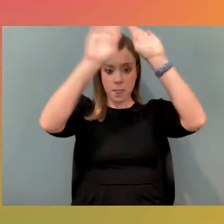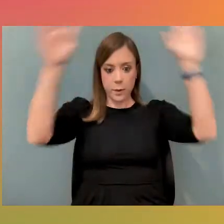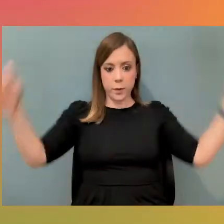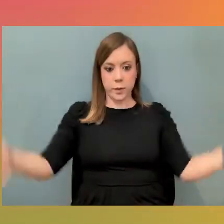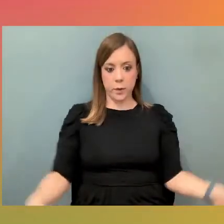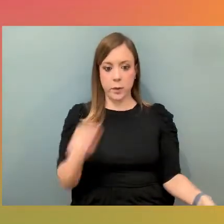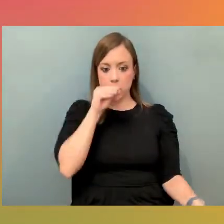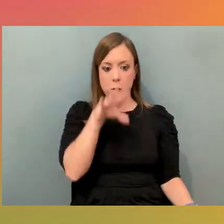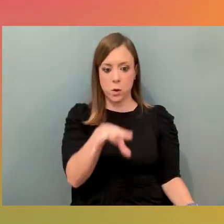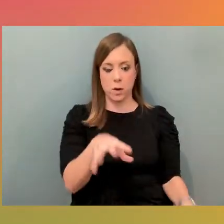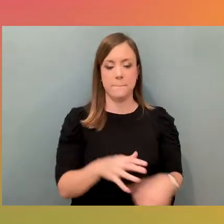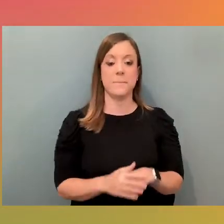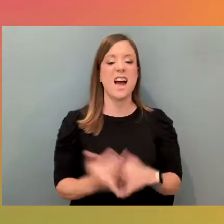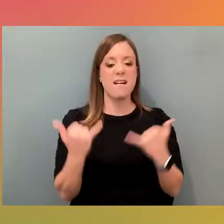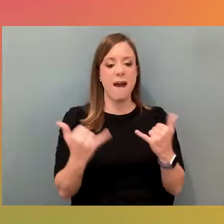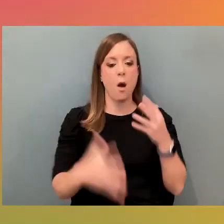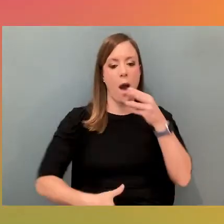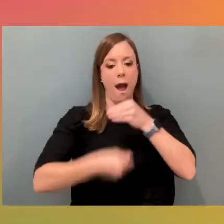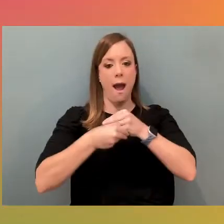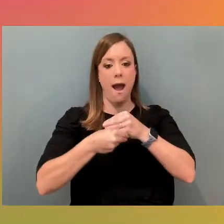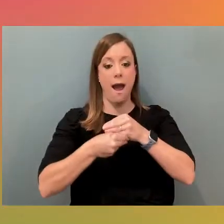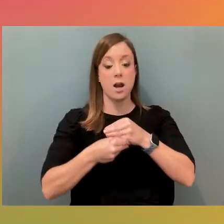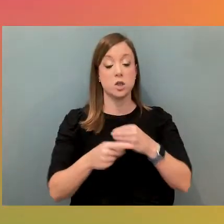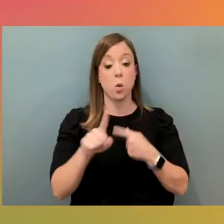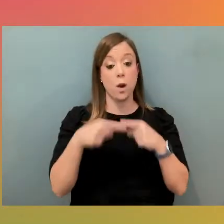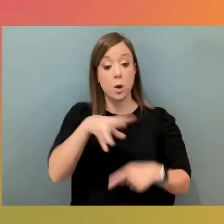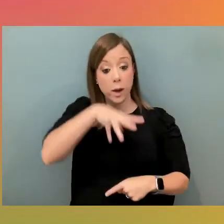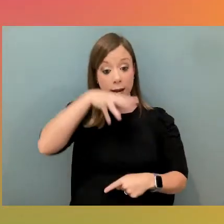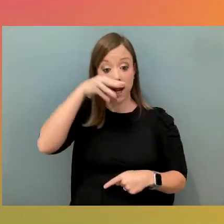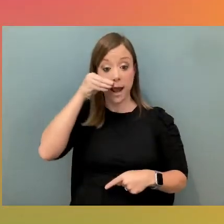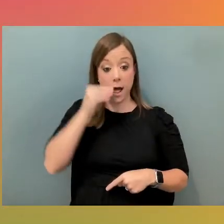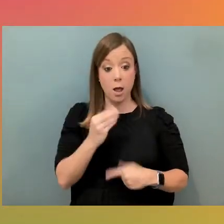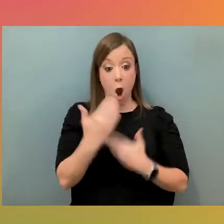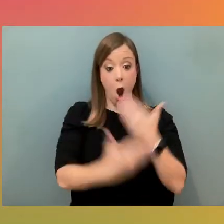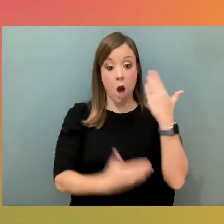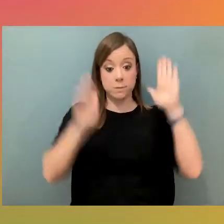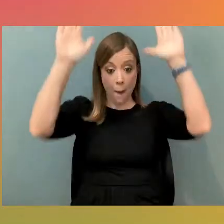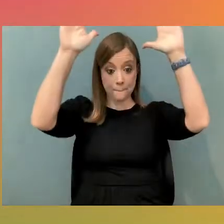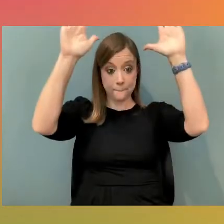EXHALE FORWARD FOLD. INHALE, RISE. EXHALE ARMS BY YOUR SIDES.